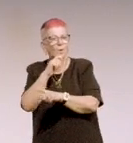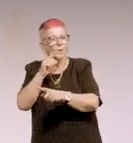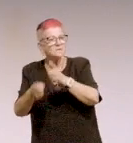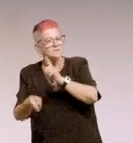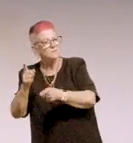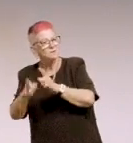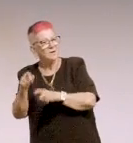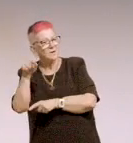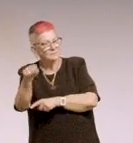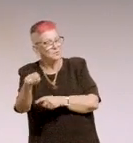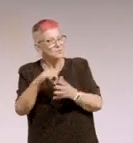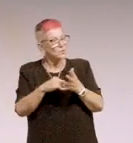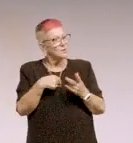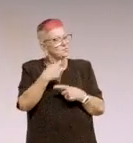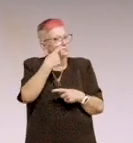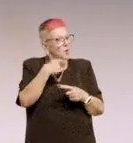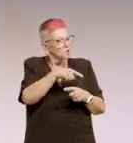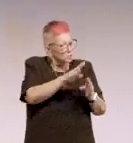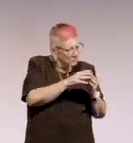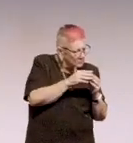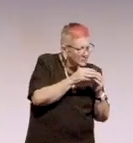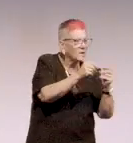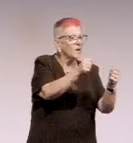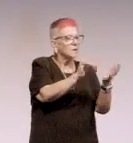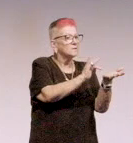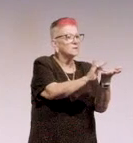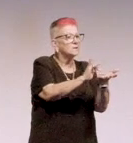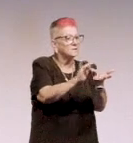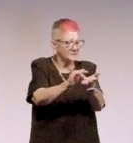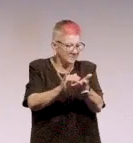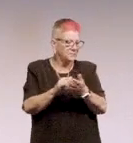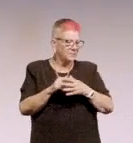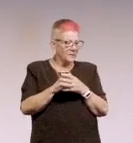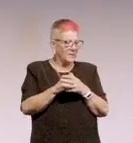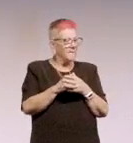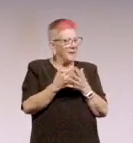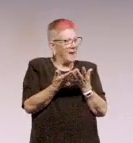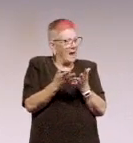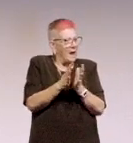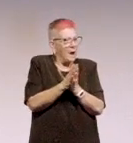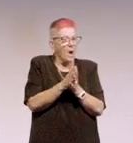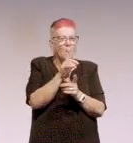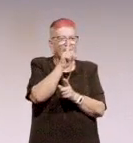So, let's solve them. Now we have got the concept, but how can we solve them?